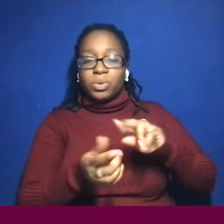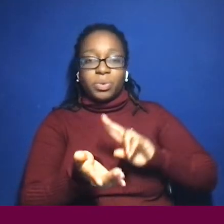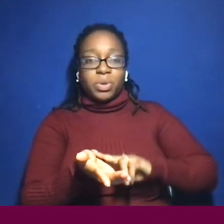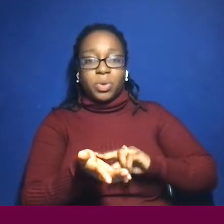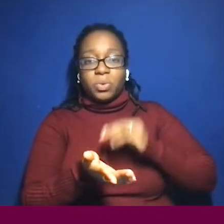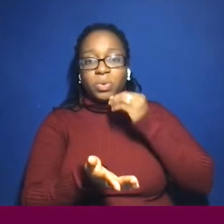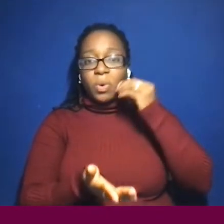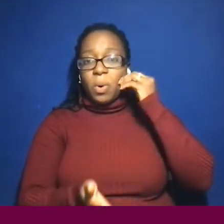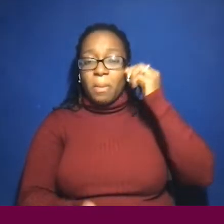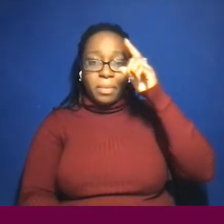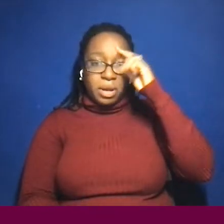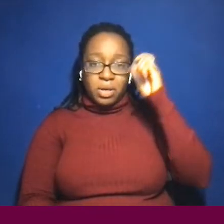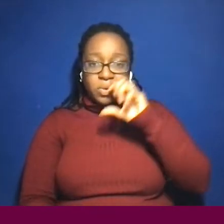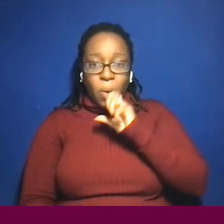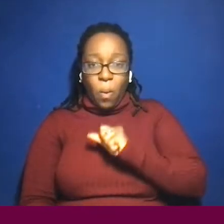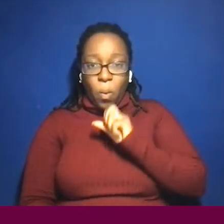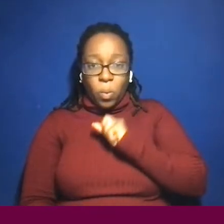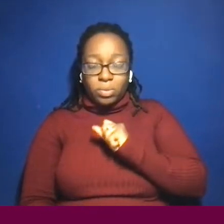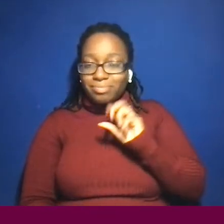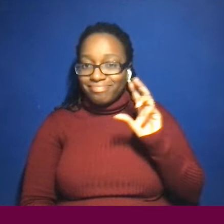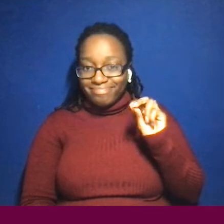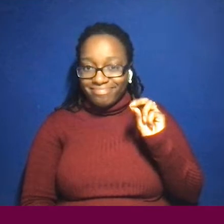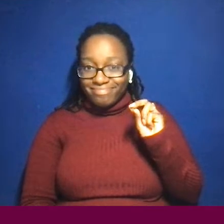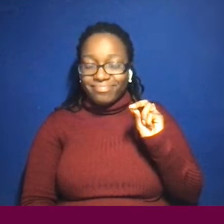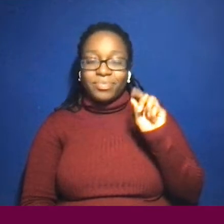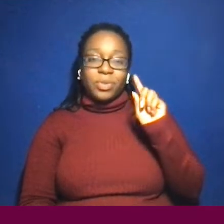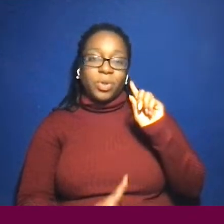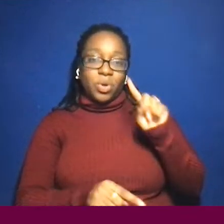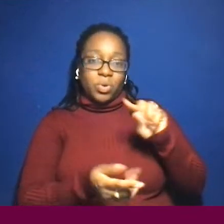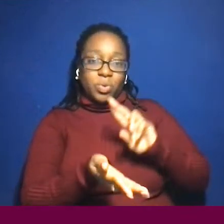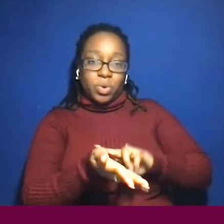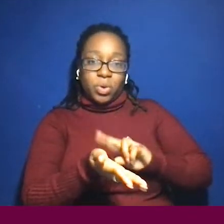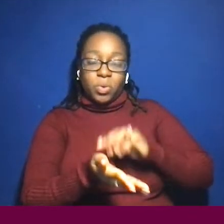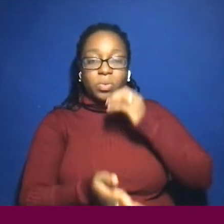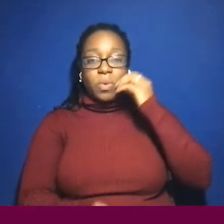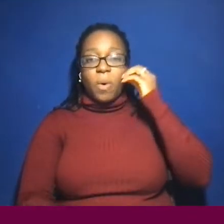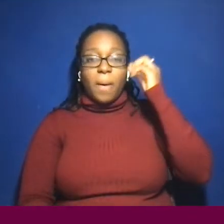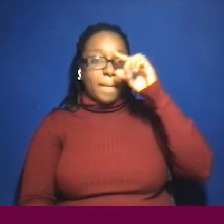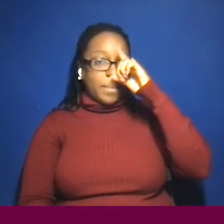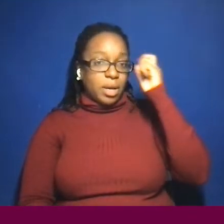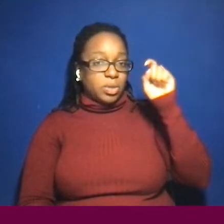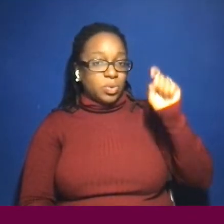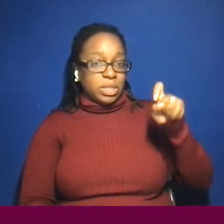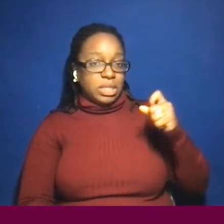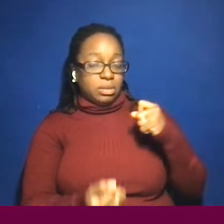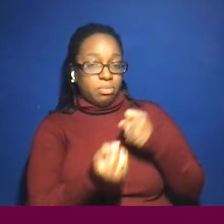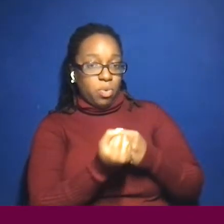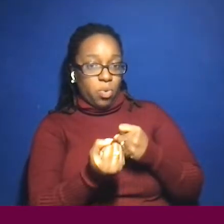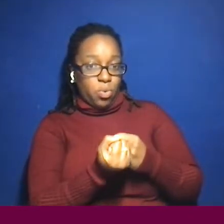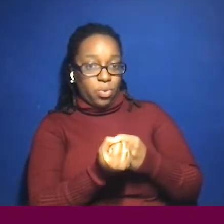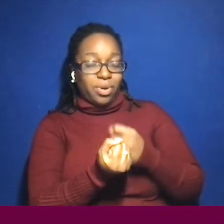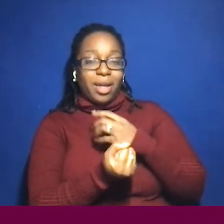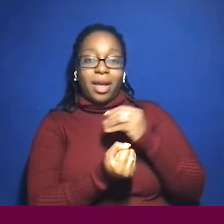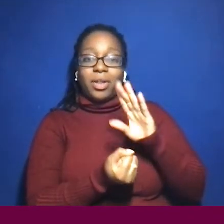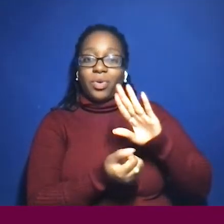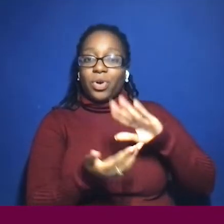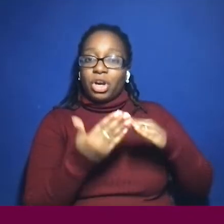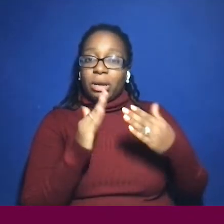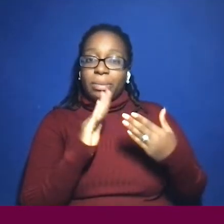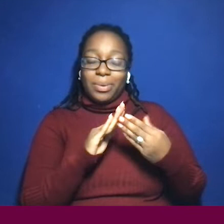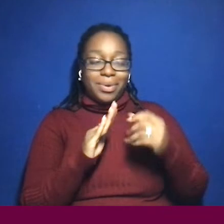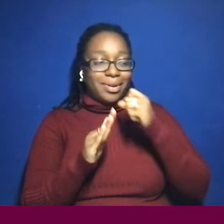you go to a nursing home because you need support and your community has failed to put that support